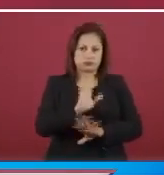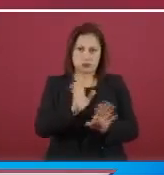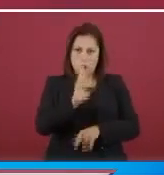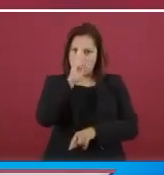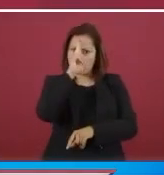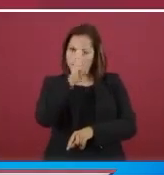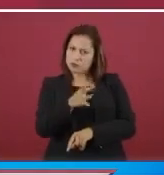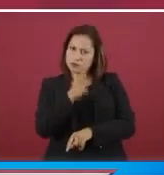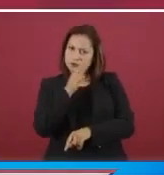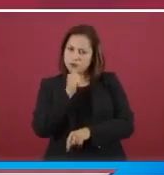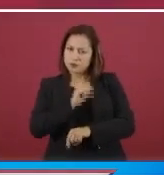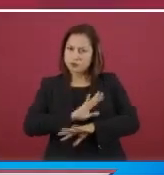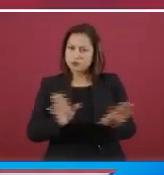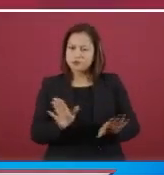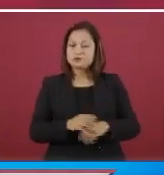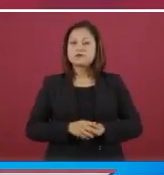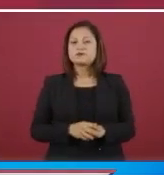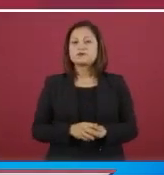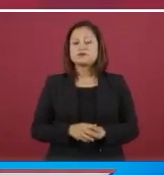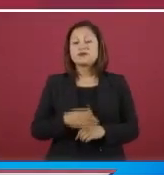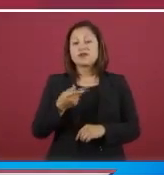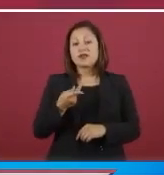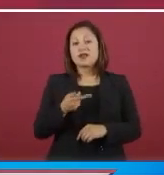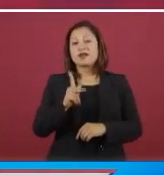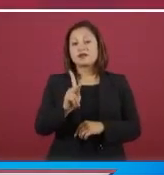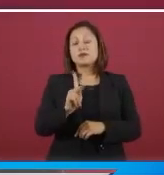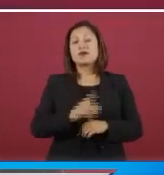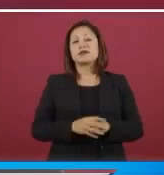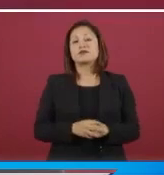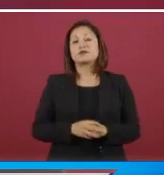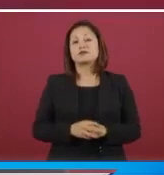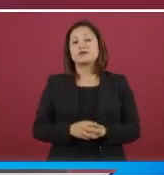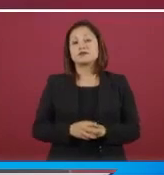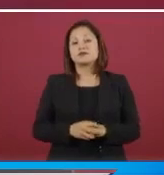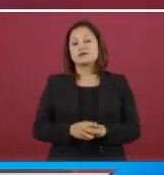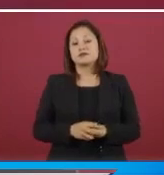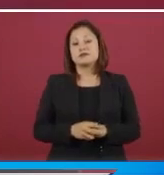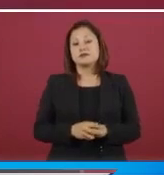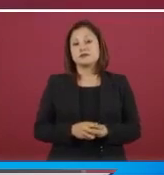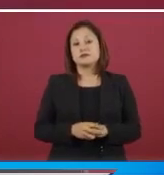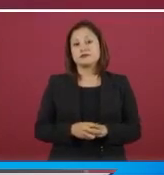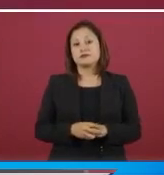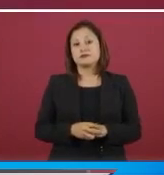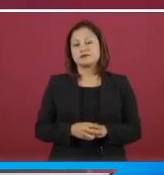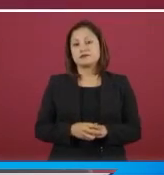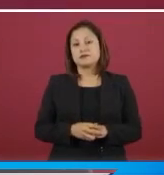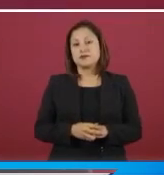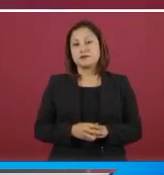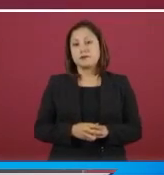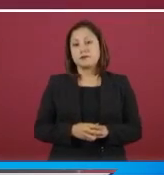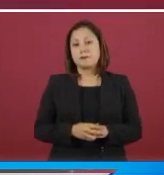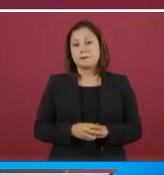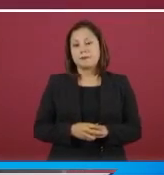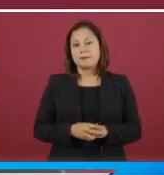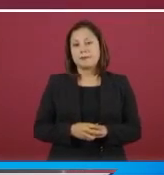Takes the opportunity to comment that bribes will not be allowed in the purchase of medicines politicians do not have to sell drugs